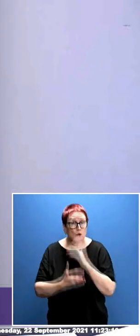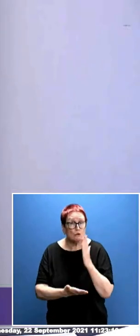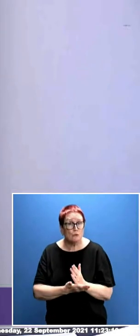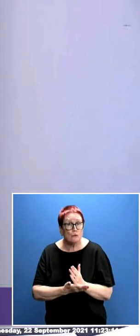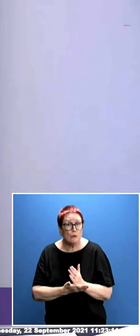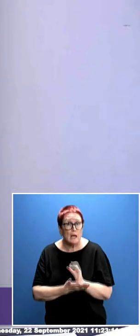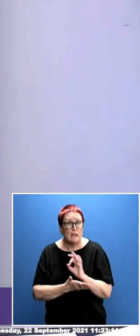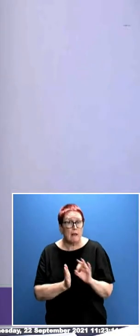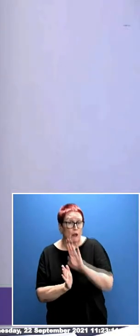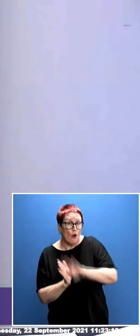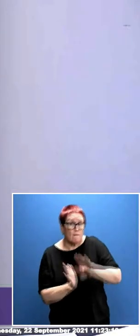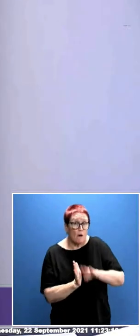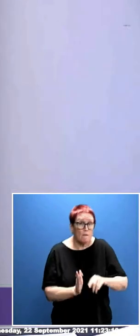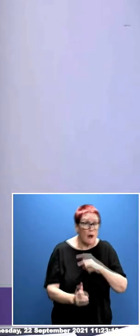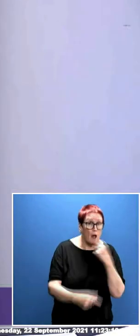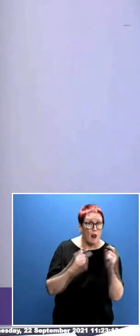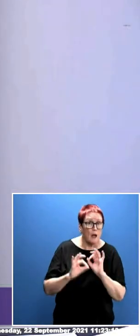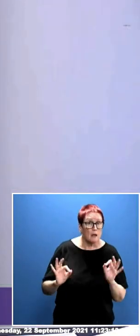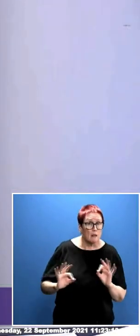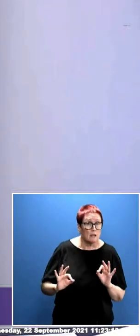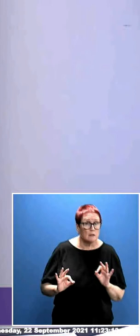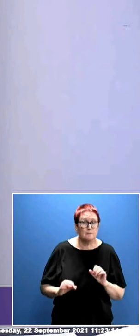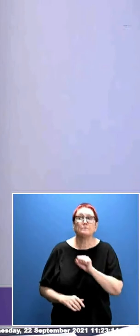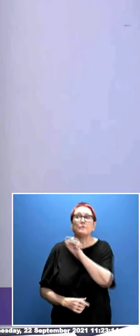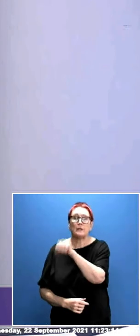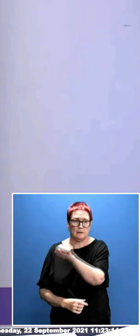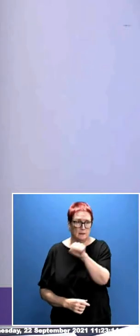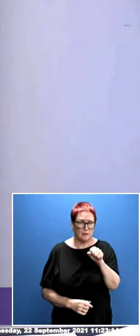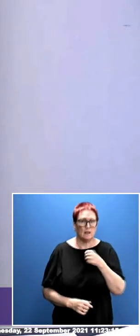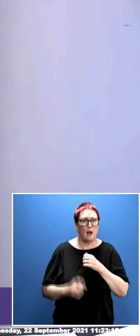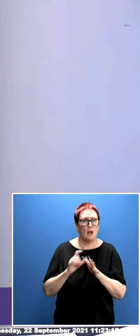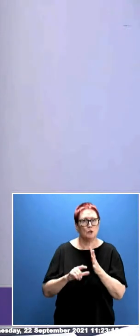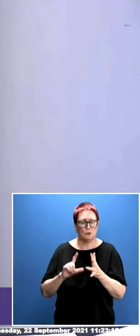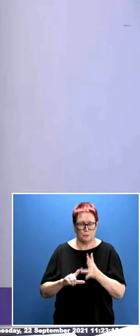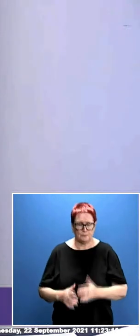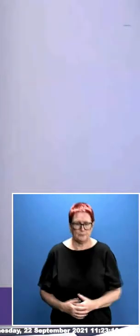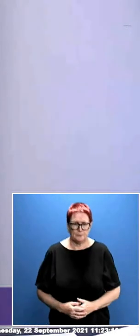the whole truth and nothing but the truth? Yes. I do. Thank you very much.